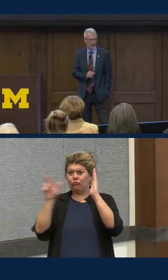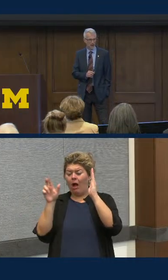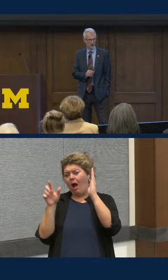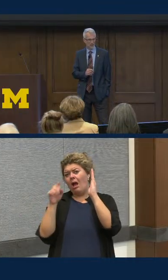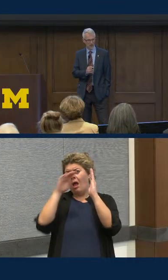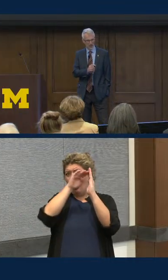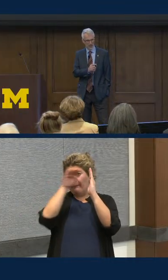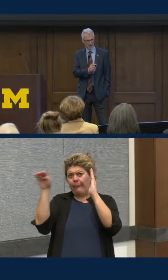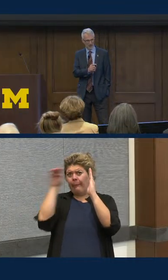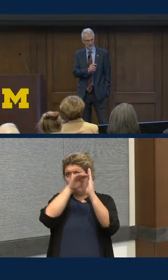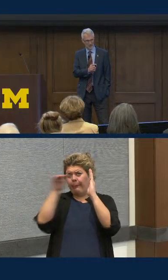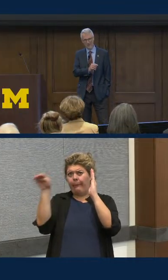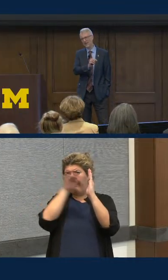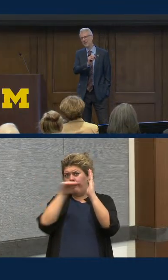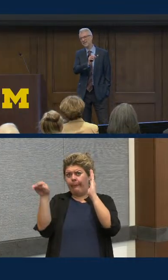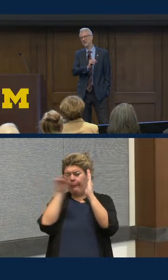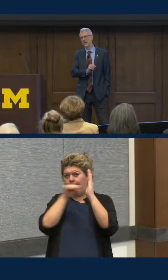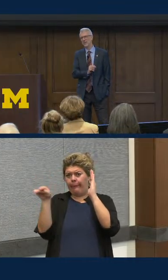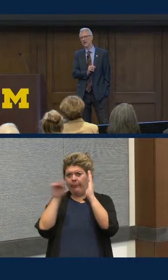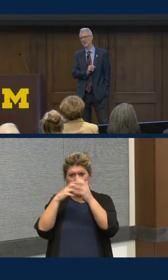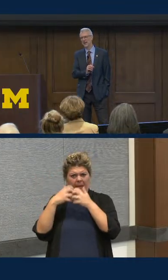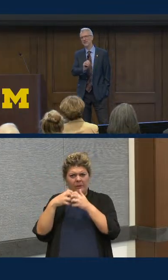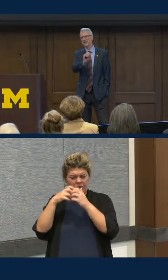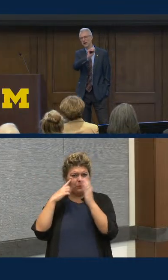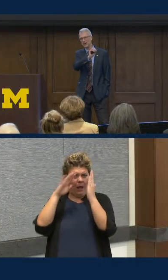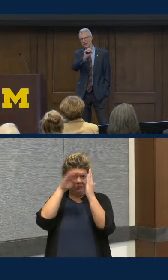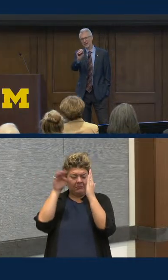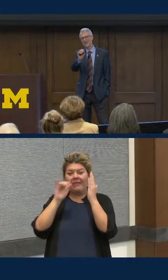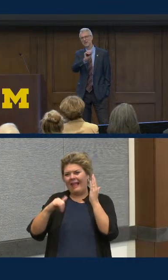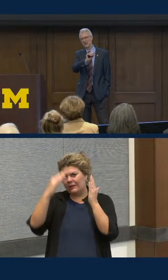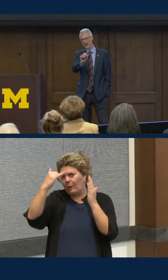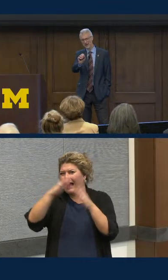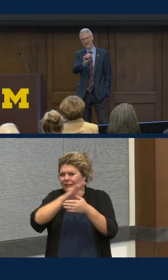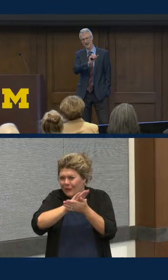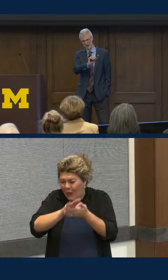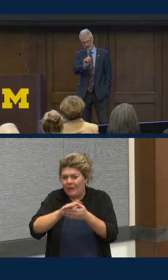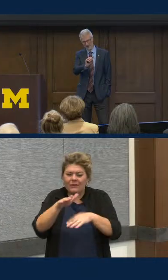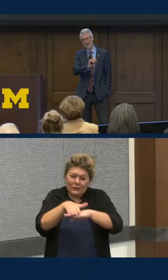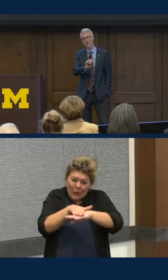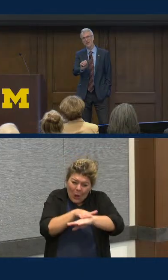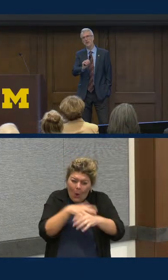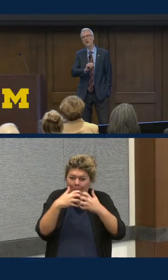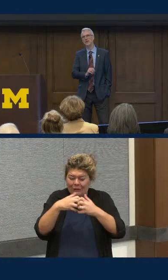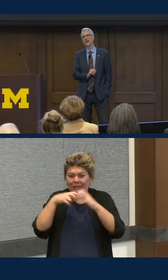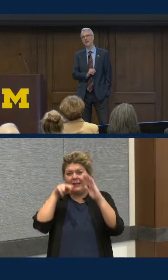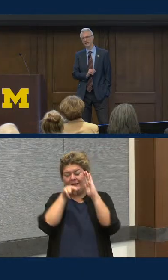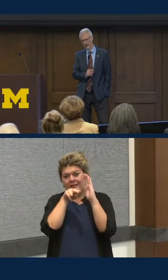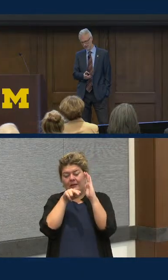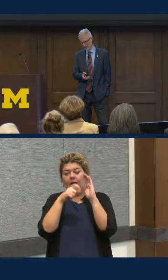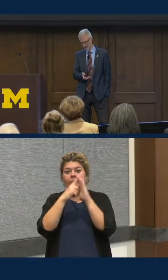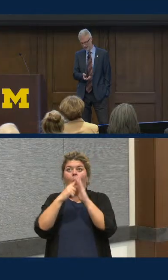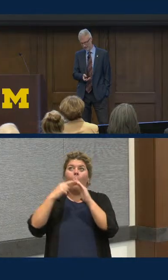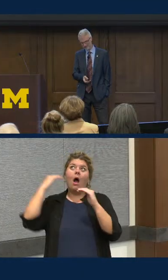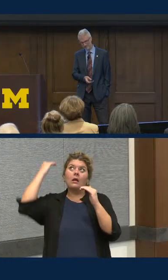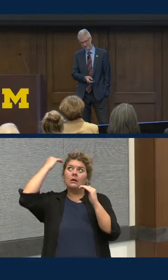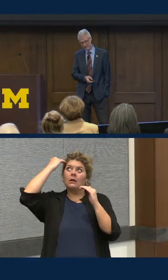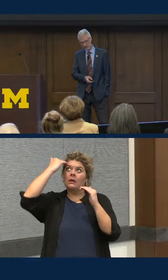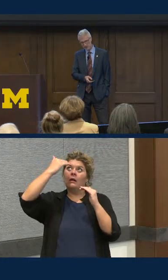And this is why MRI scans are slow. It takes a certain amount of time to read one line at a